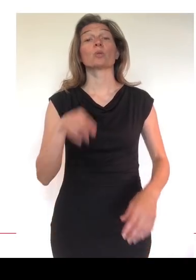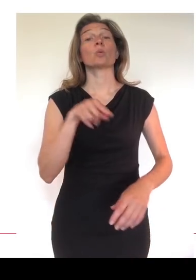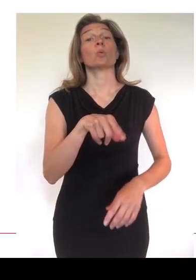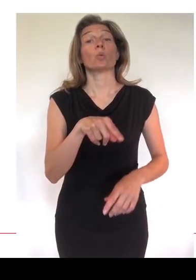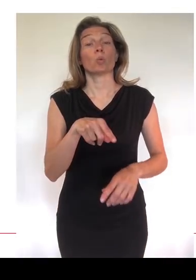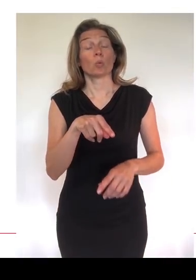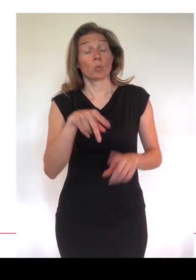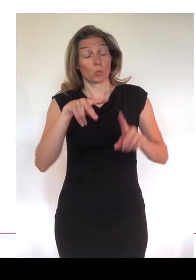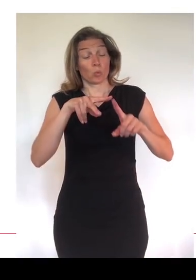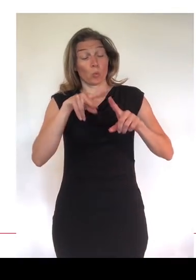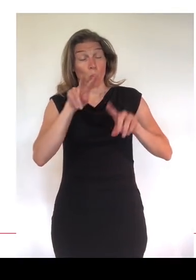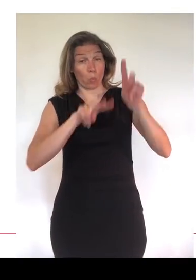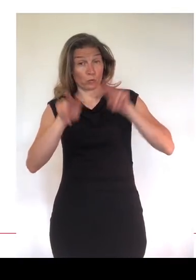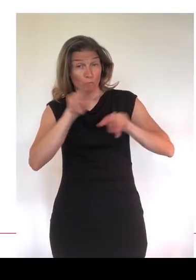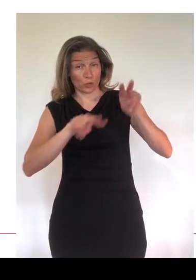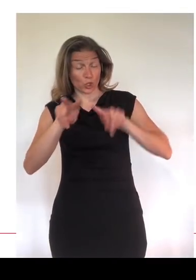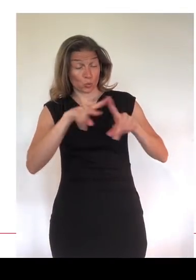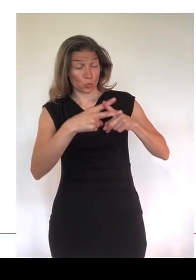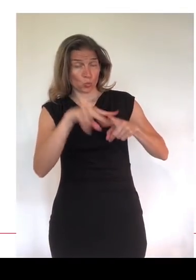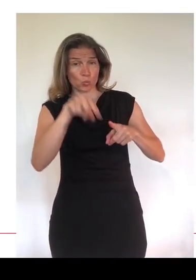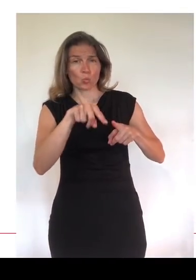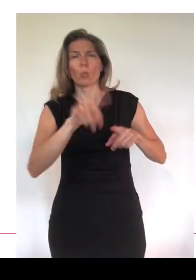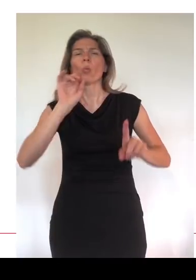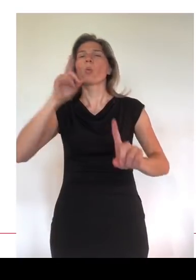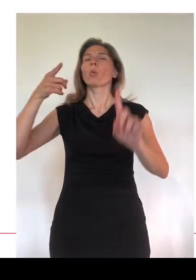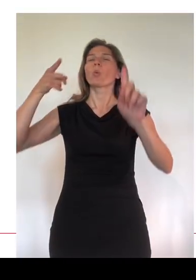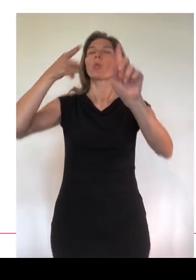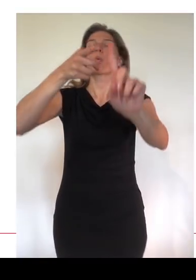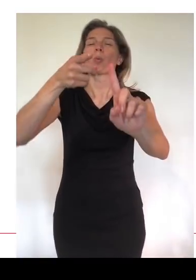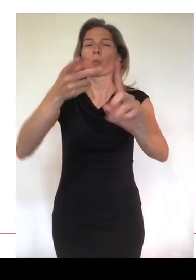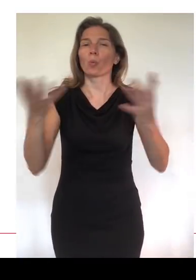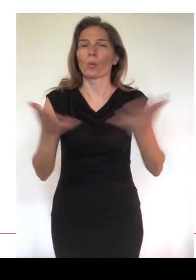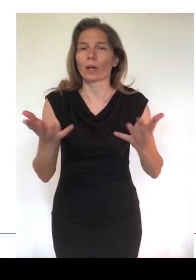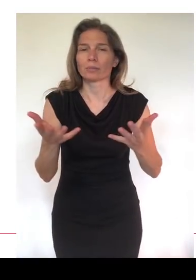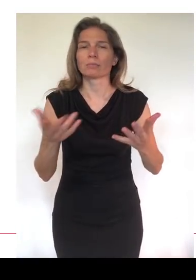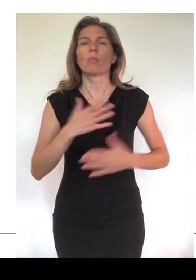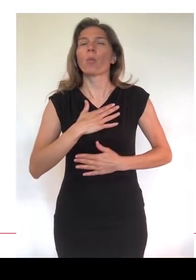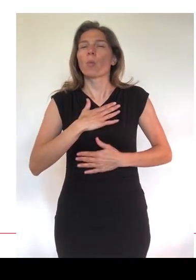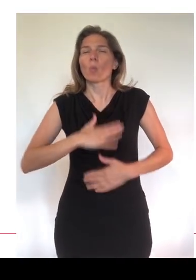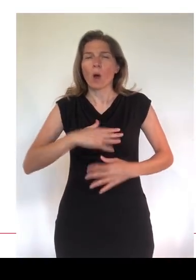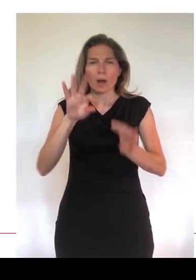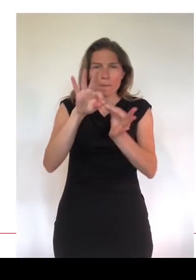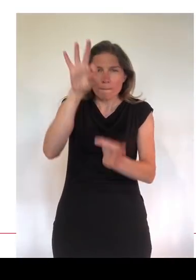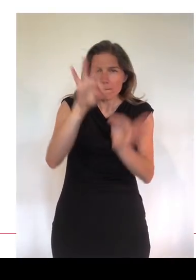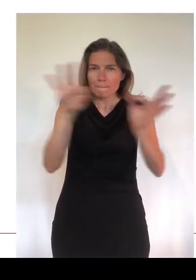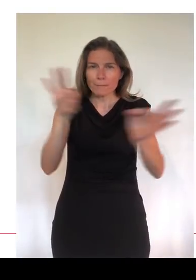so what is the objective of this observation tools or in other words what